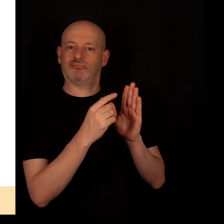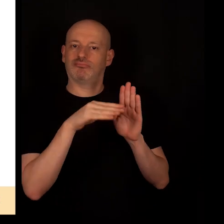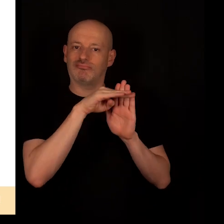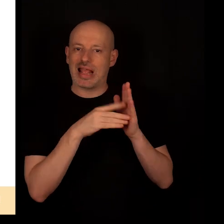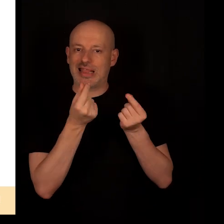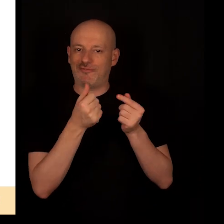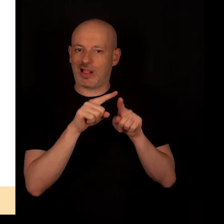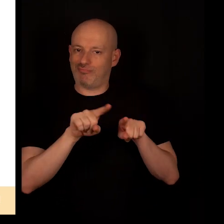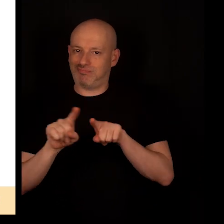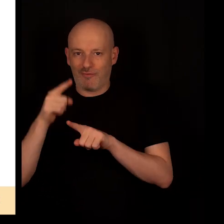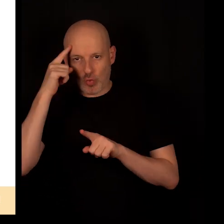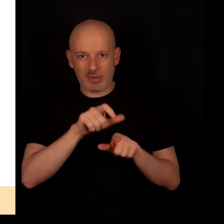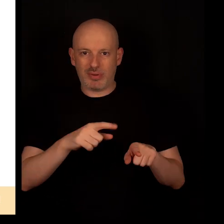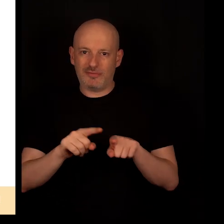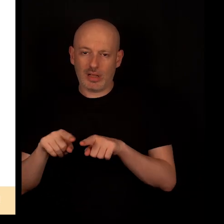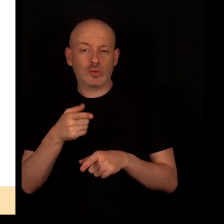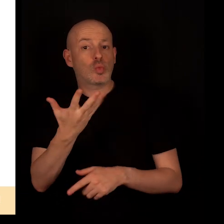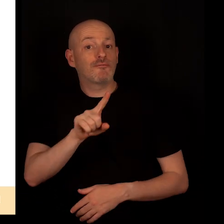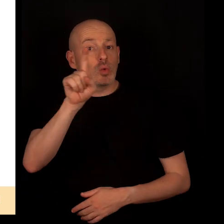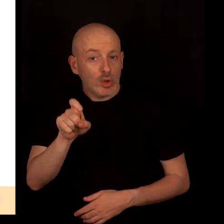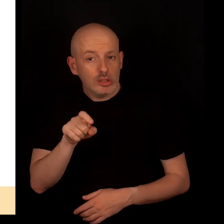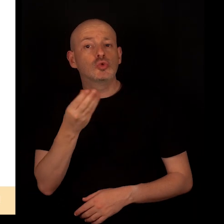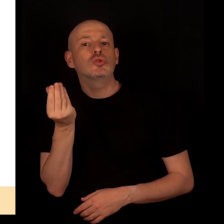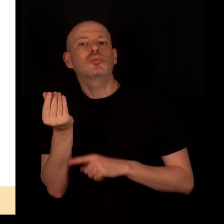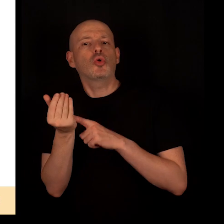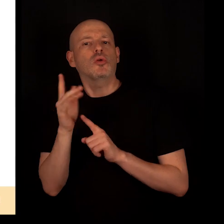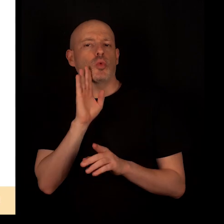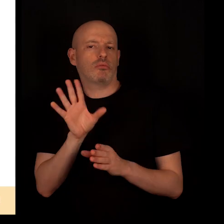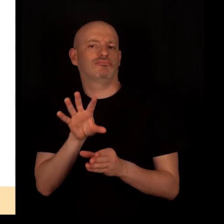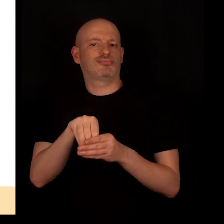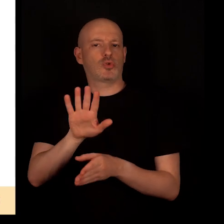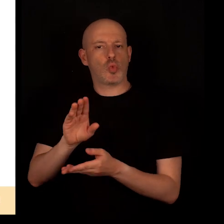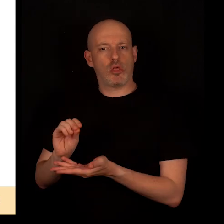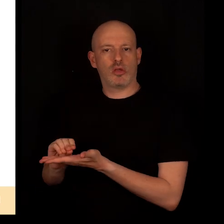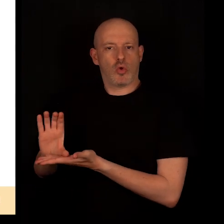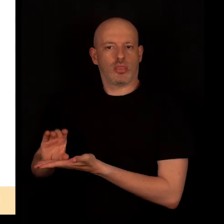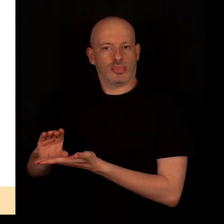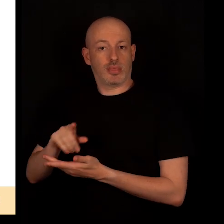different amounts for different people. And if you have this question, these amounts will be part of your grant